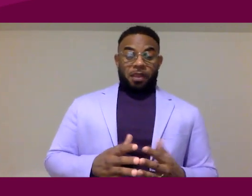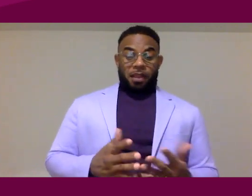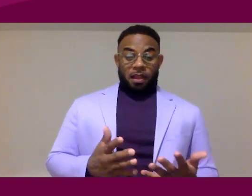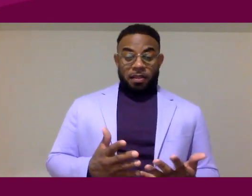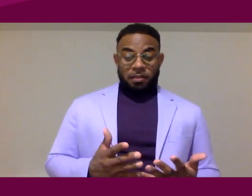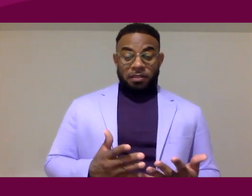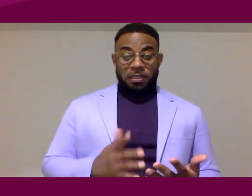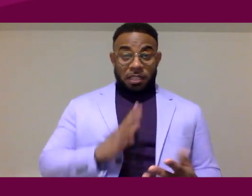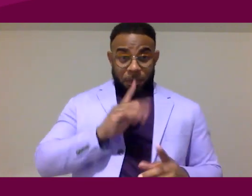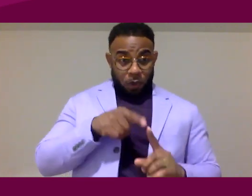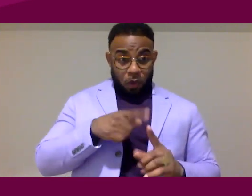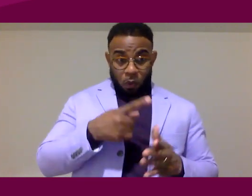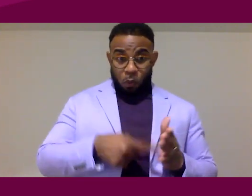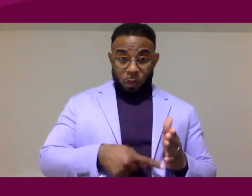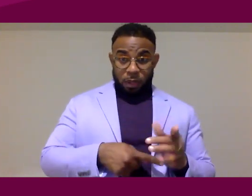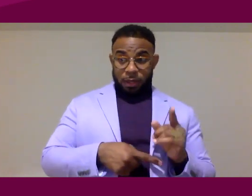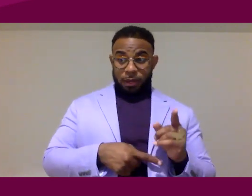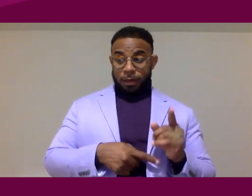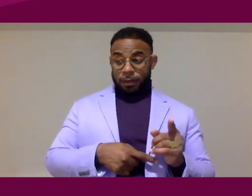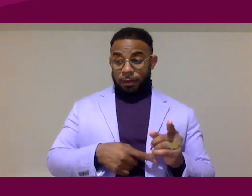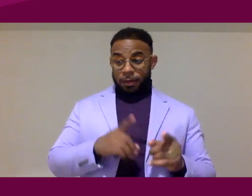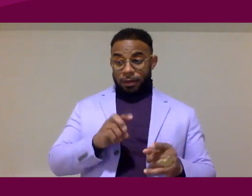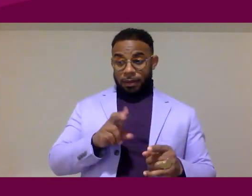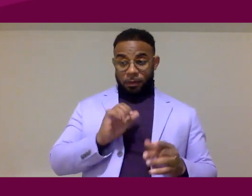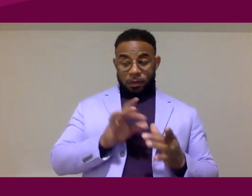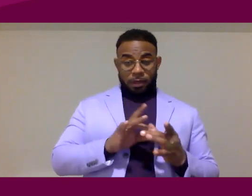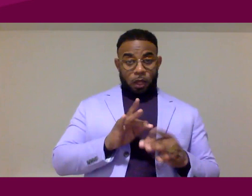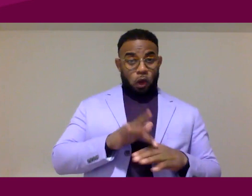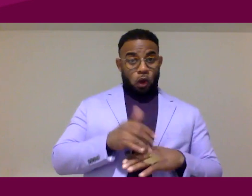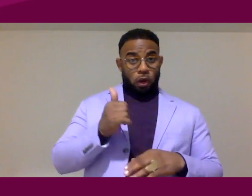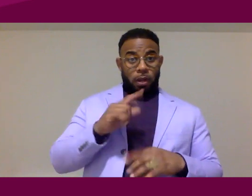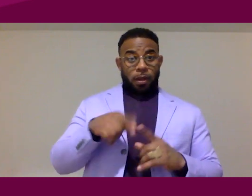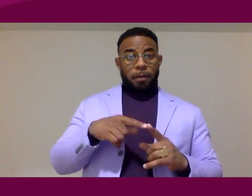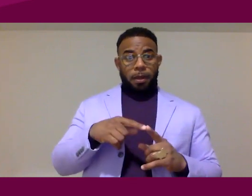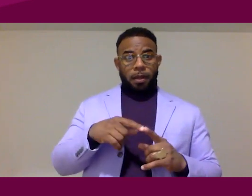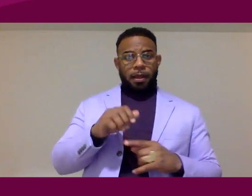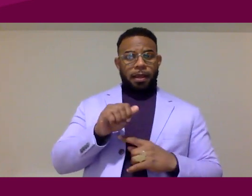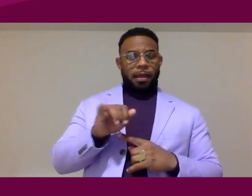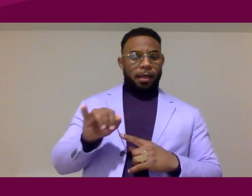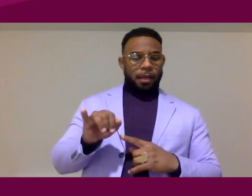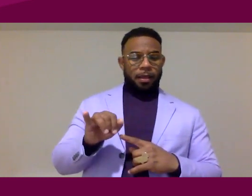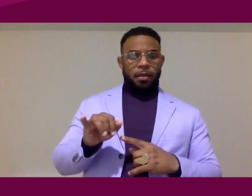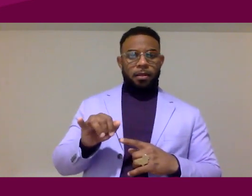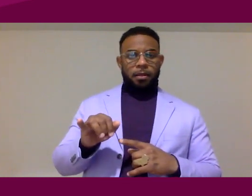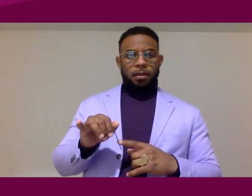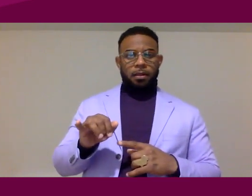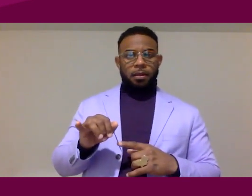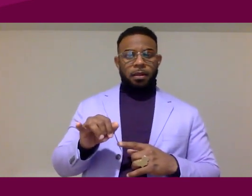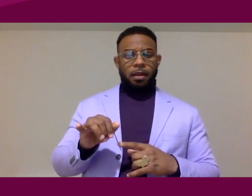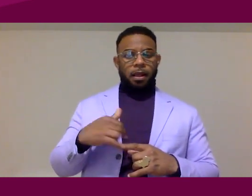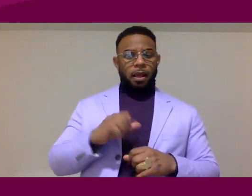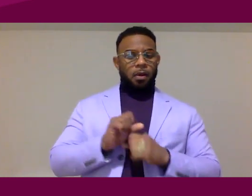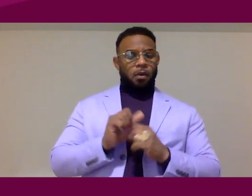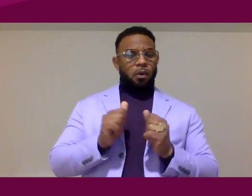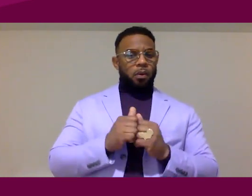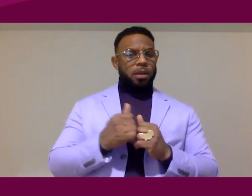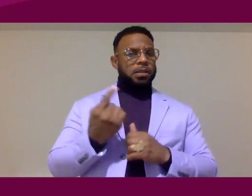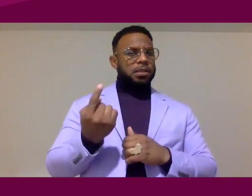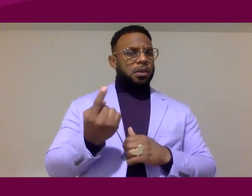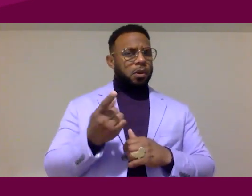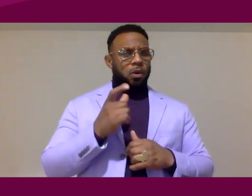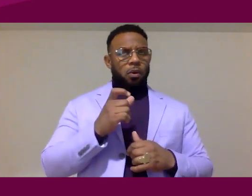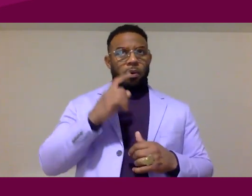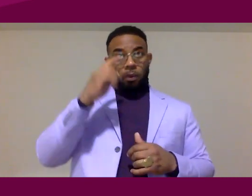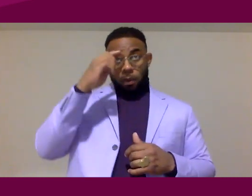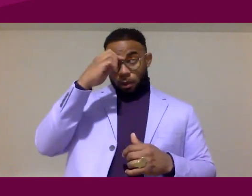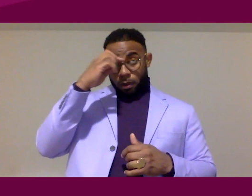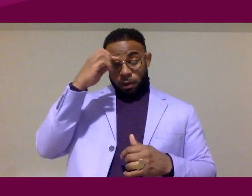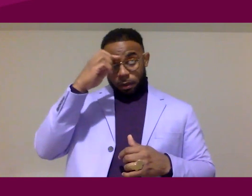And to speak on what Deborah was saying earlier about AI, I worked with someone who is working